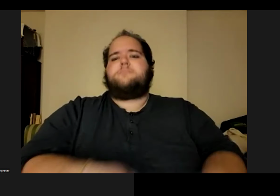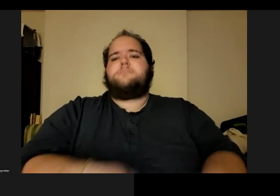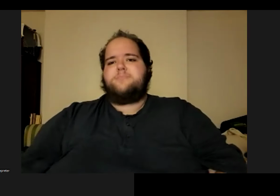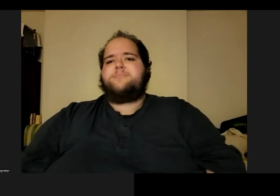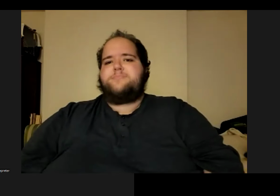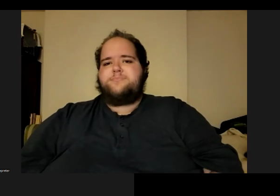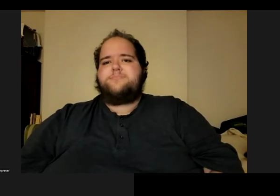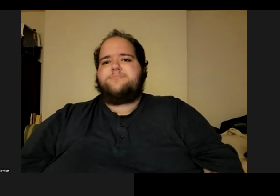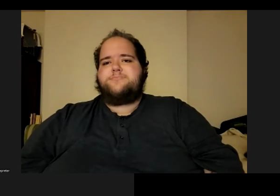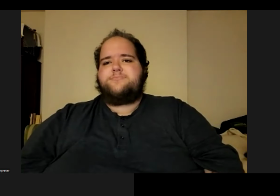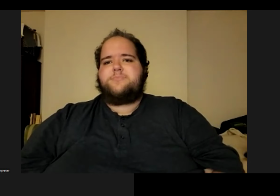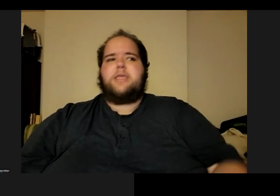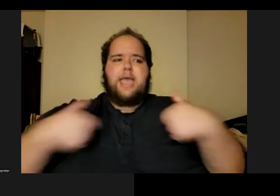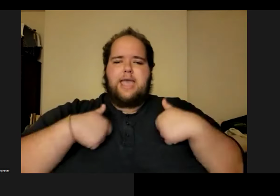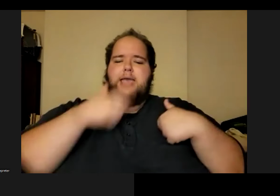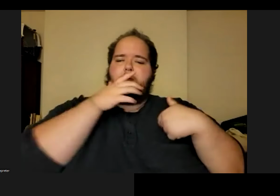Or I will do this. It doesn't even have to